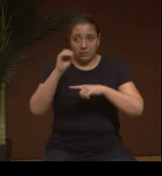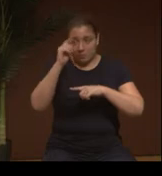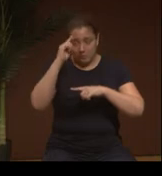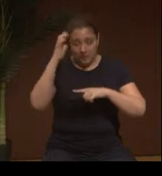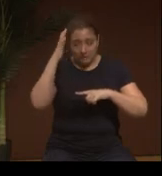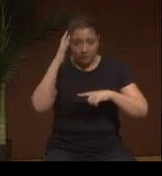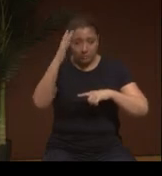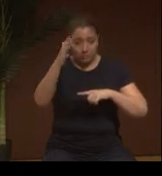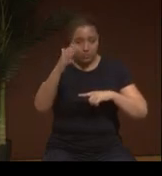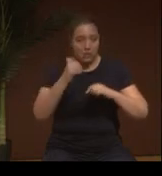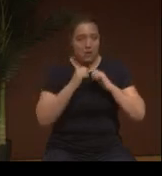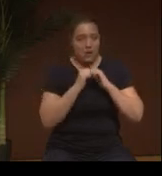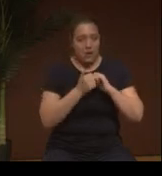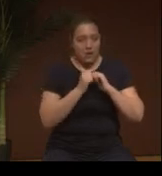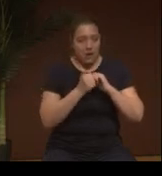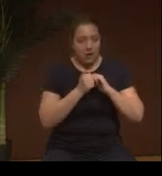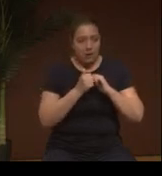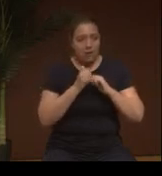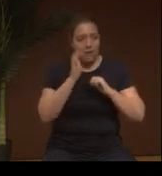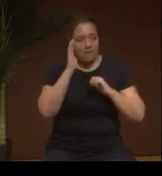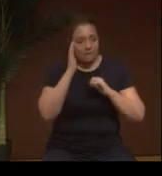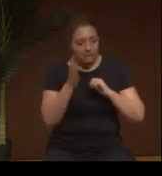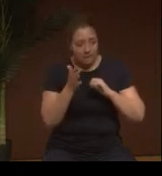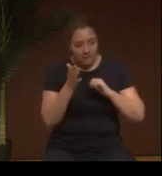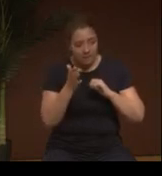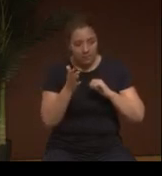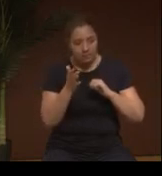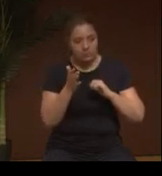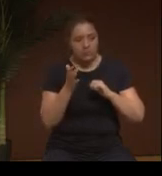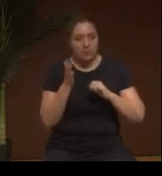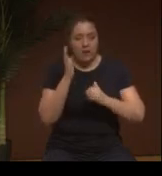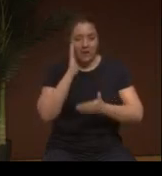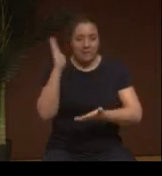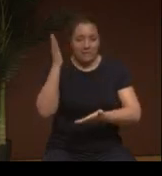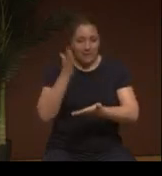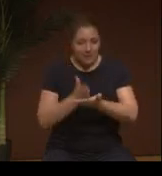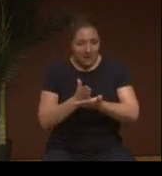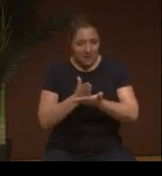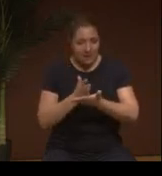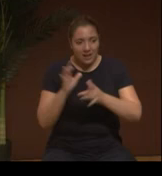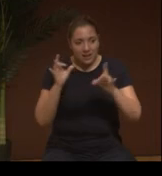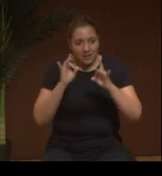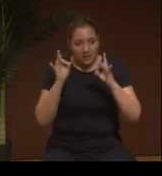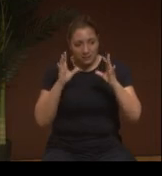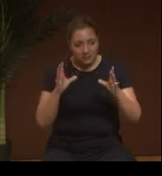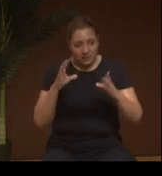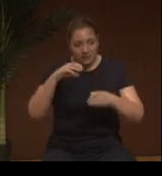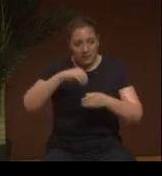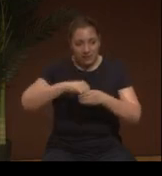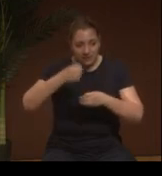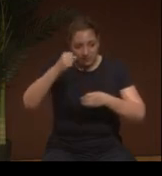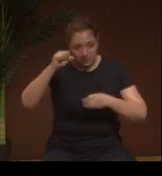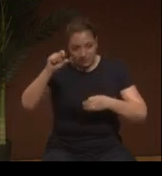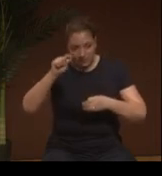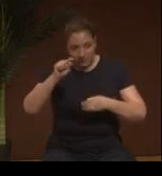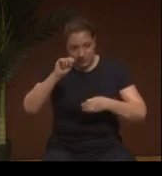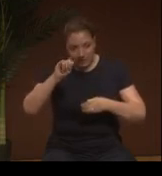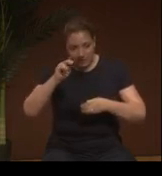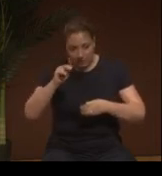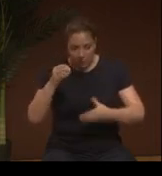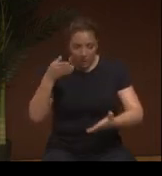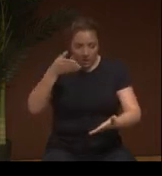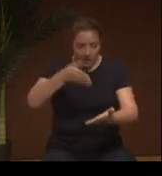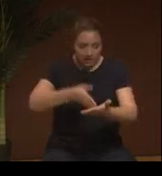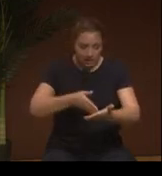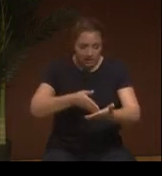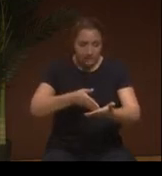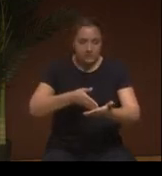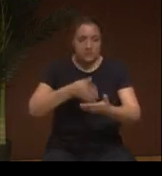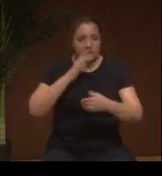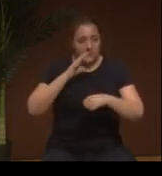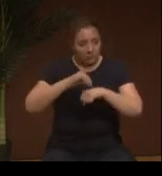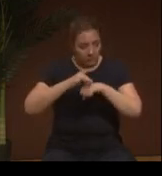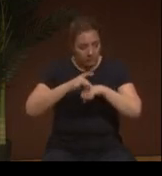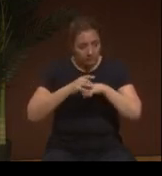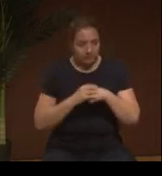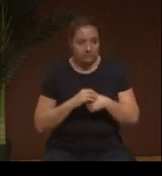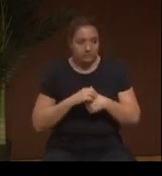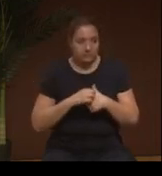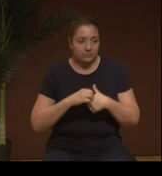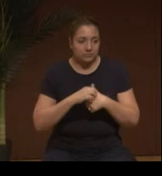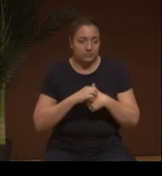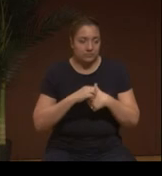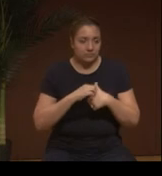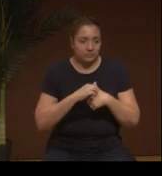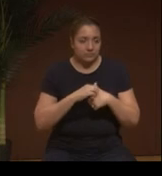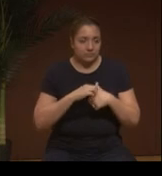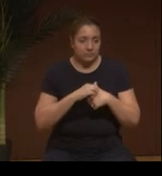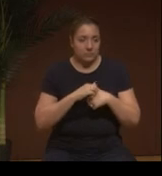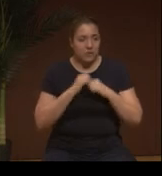The question is: if we are making visions for a Taíno moment in the future,